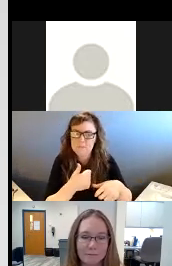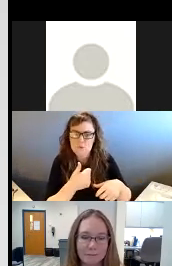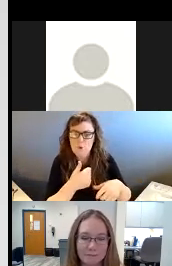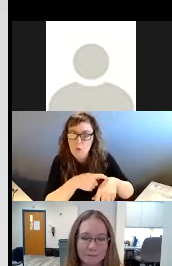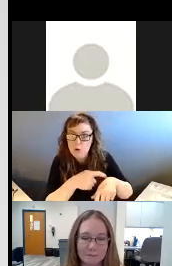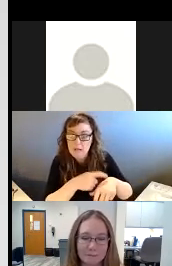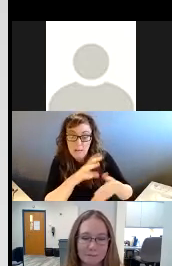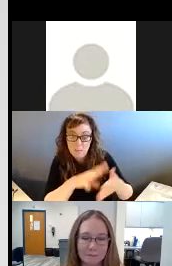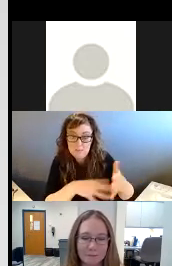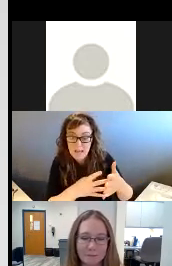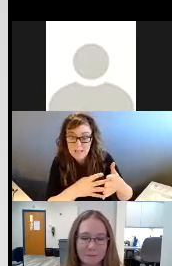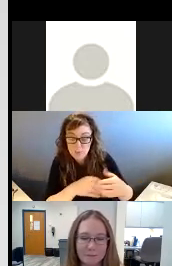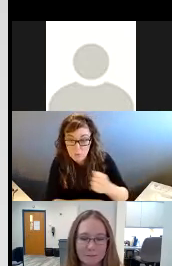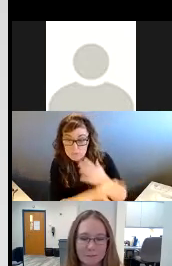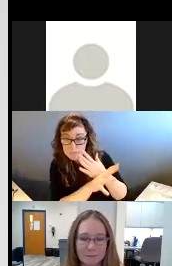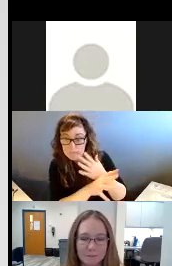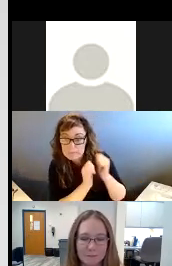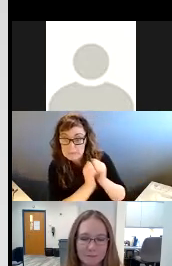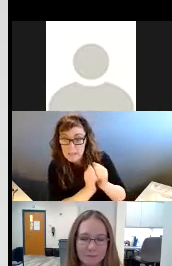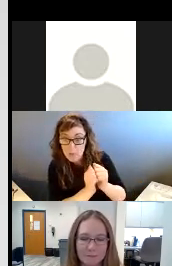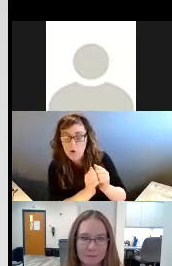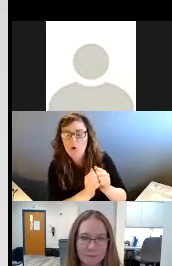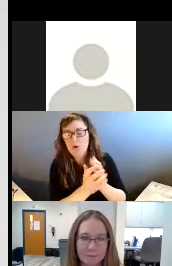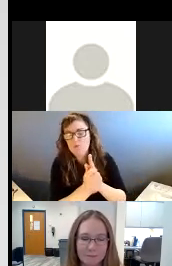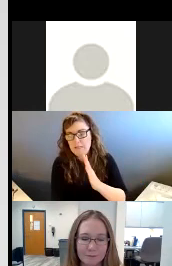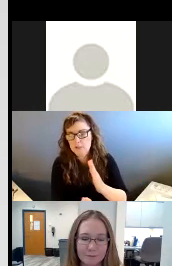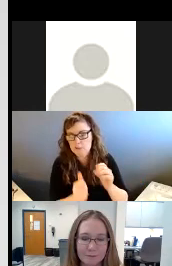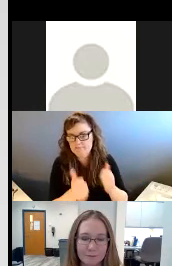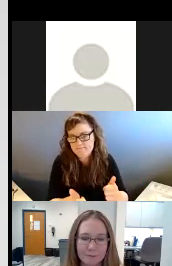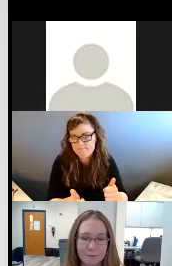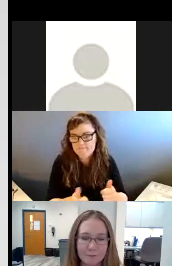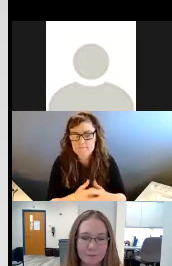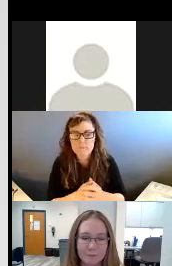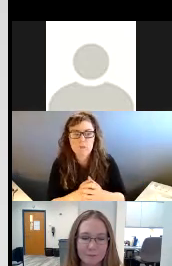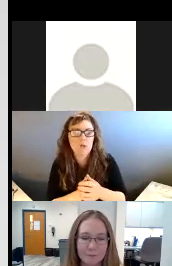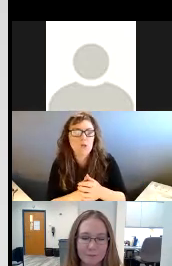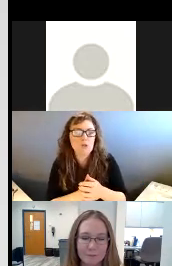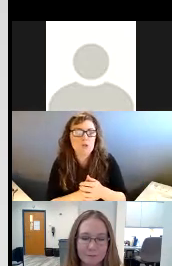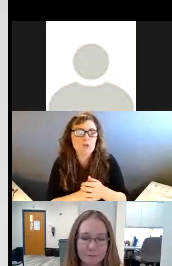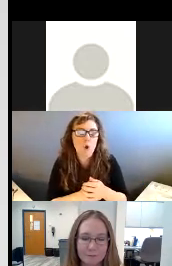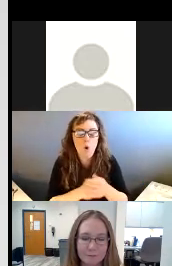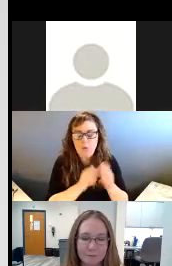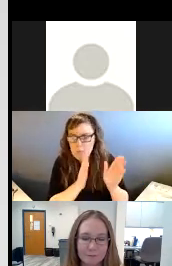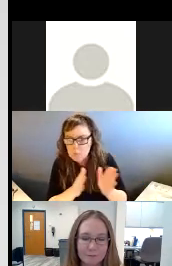SO, THAT CARE TEAM PRESENTS THEIR HOME PROCESS AND HOW THEY WILL PREPARE FOR DISCHARGE.